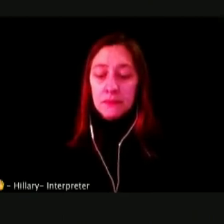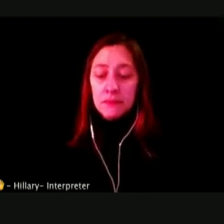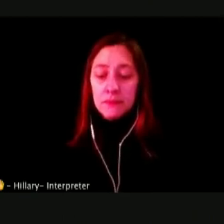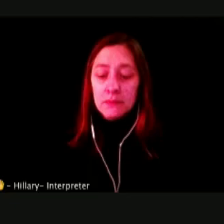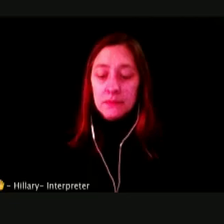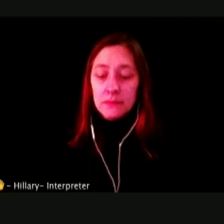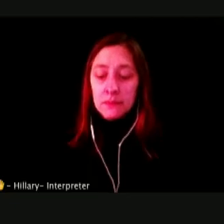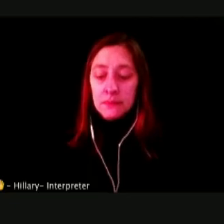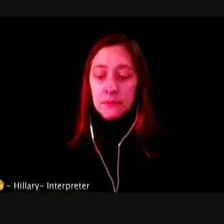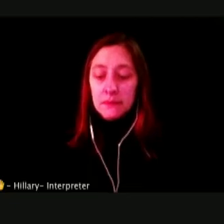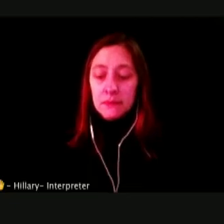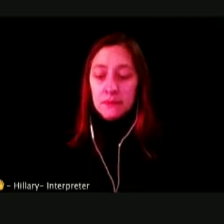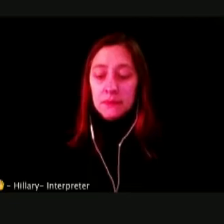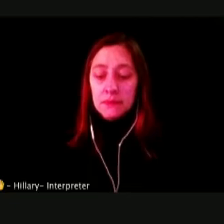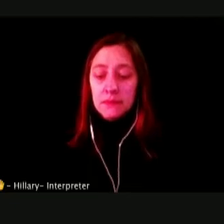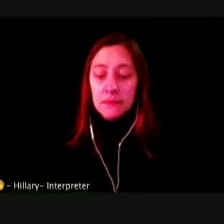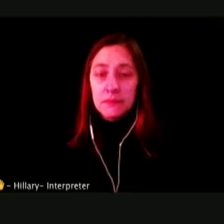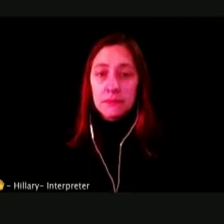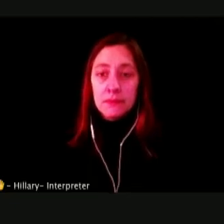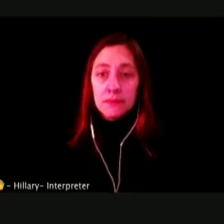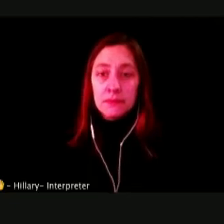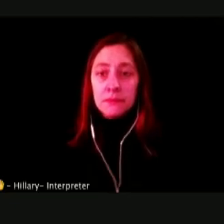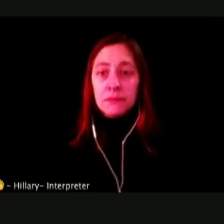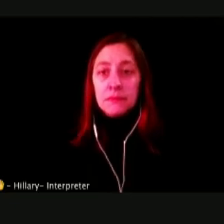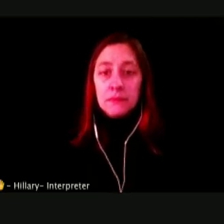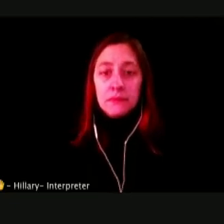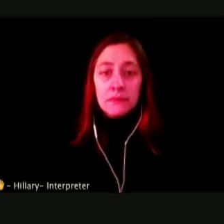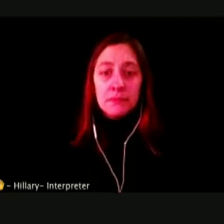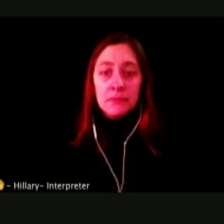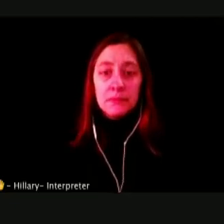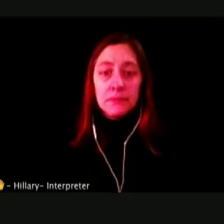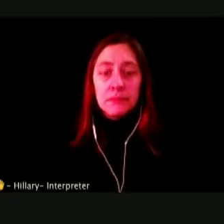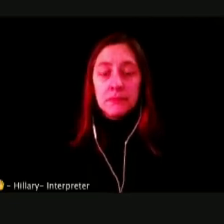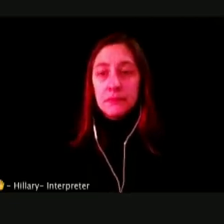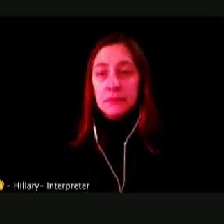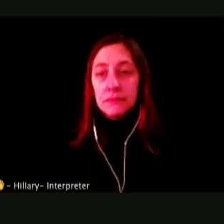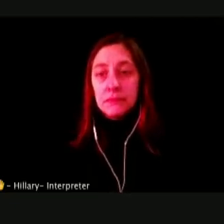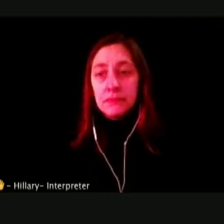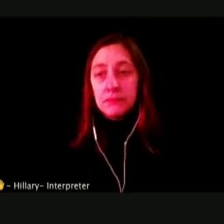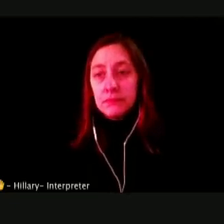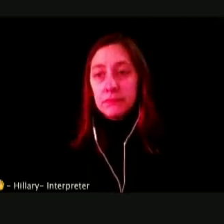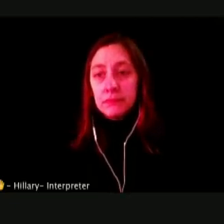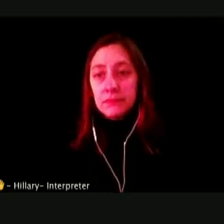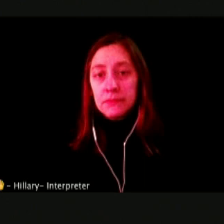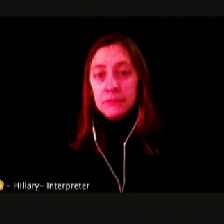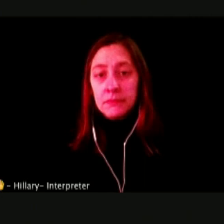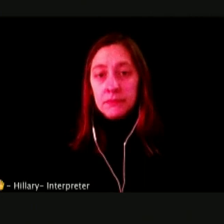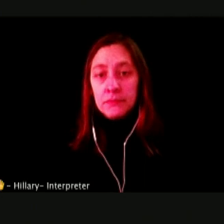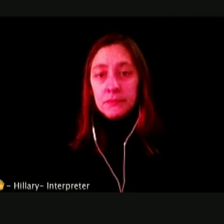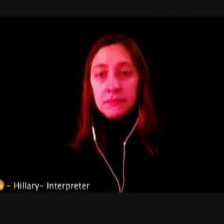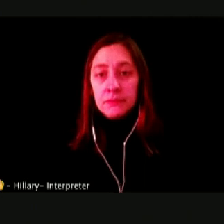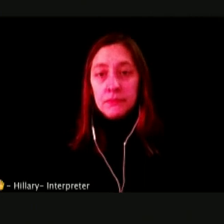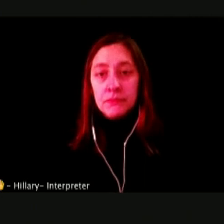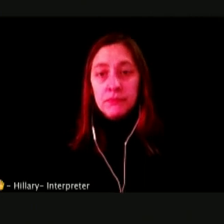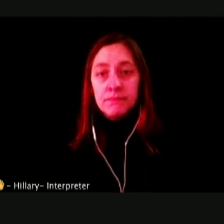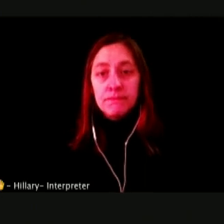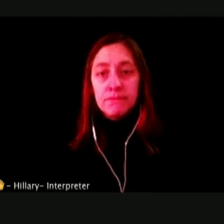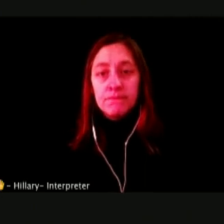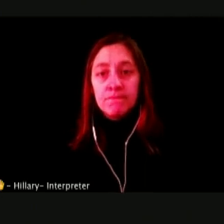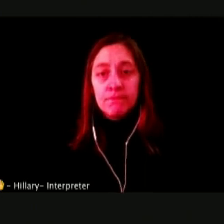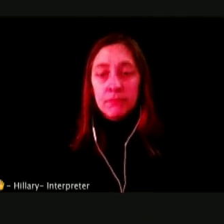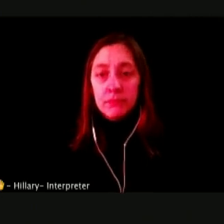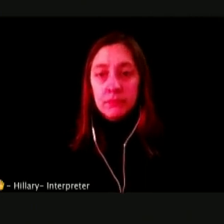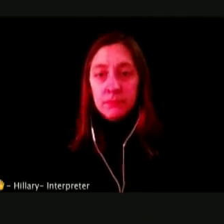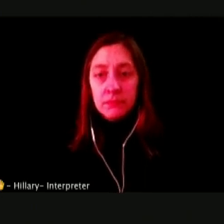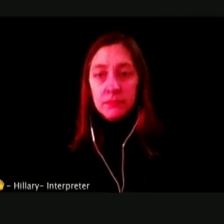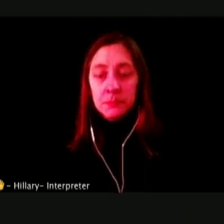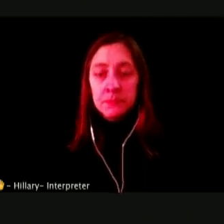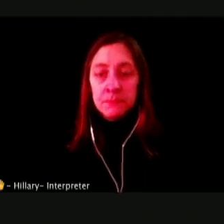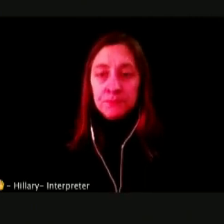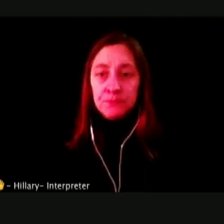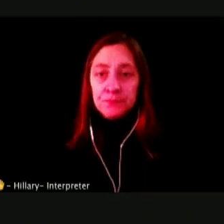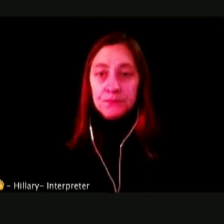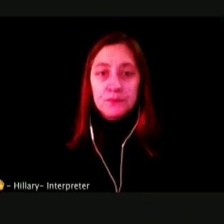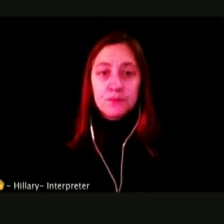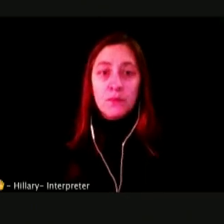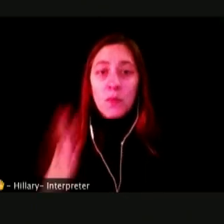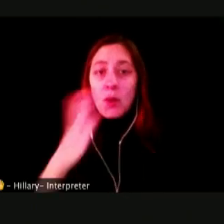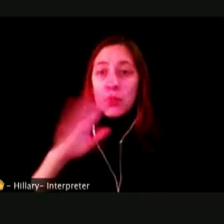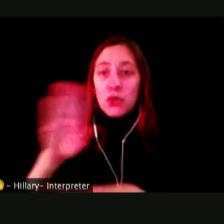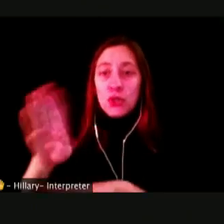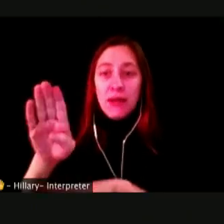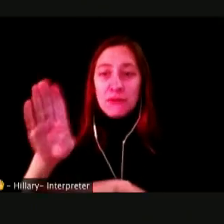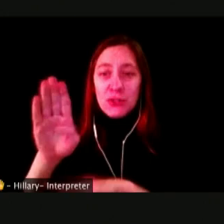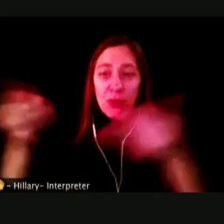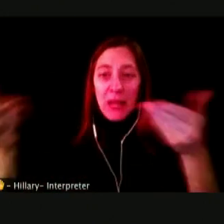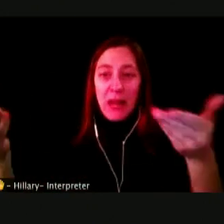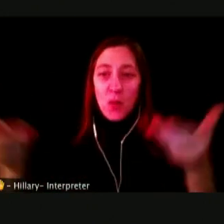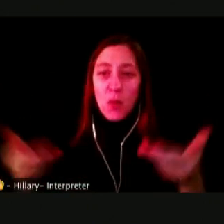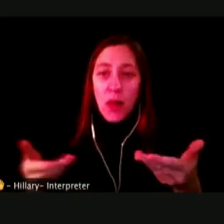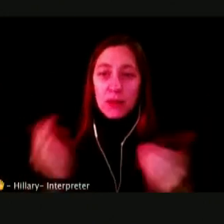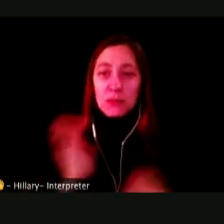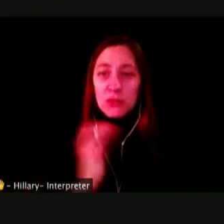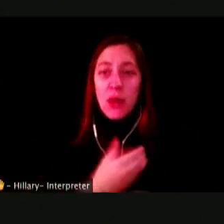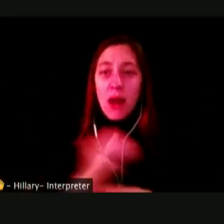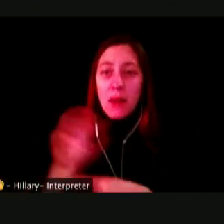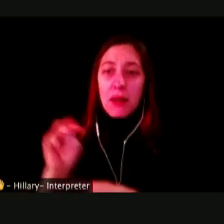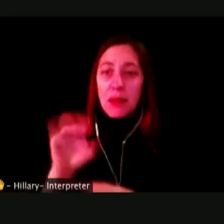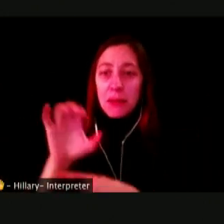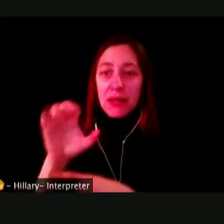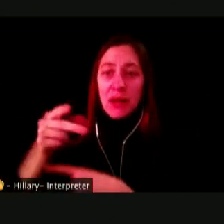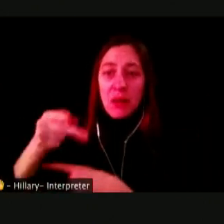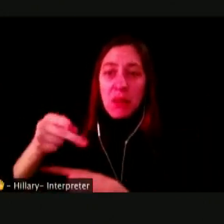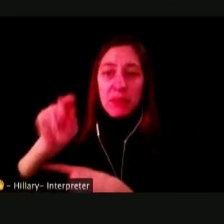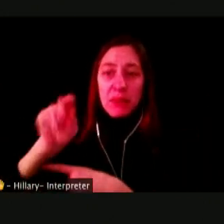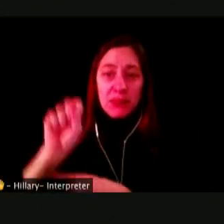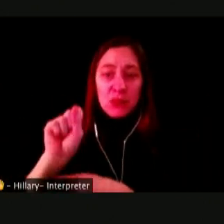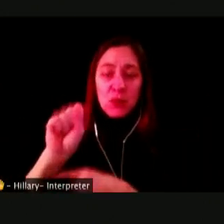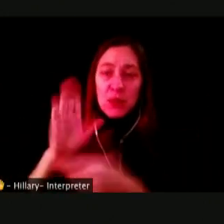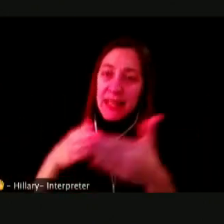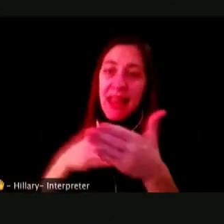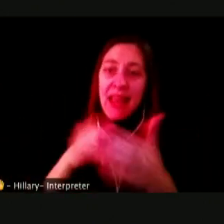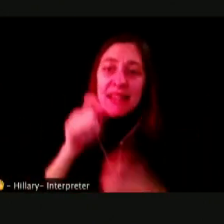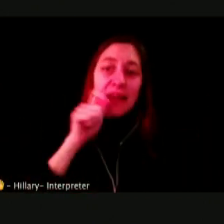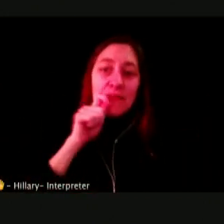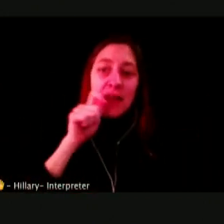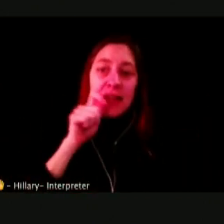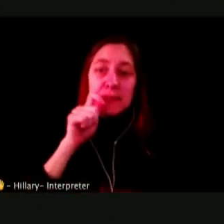GOOD AFTERNOON AND WELCOME TO THE MONTGOMERY COUNTY PUBLIC SCHOOL ANTI-VAPING SYMPOSIUM.